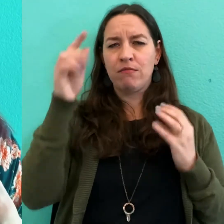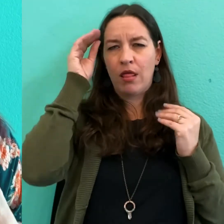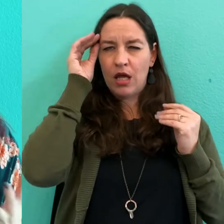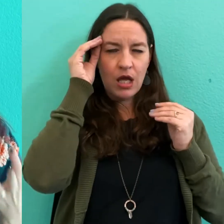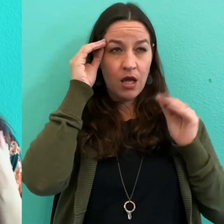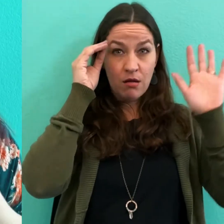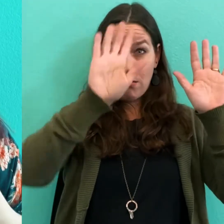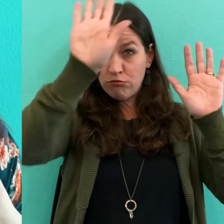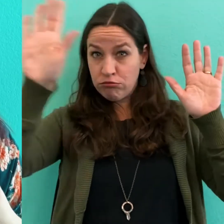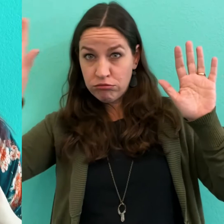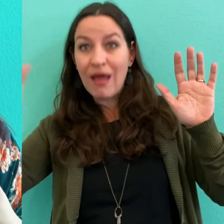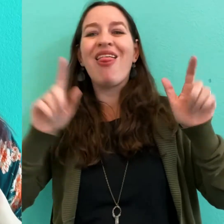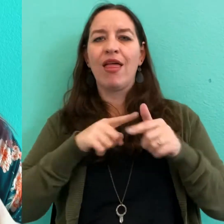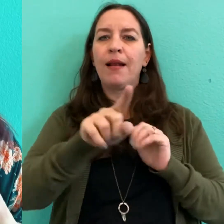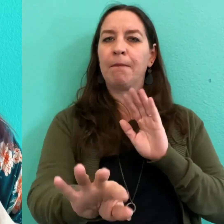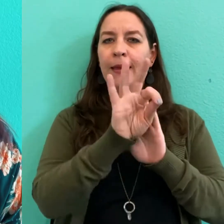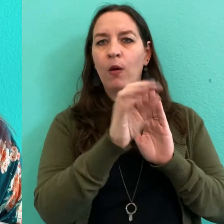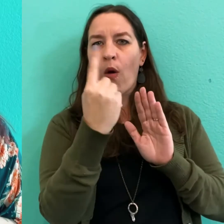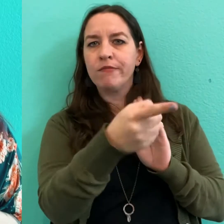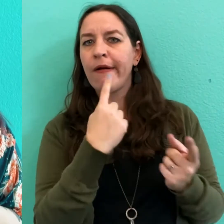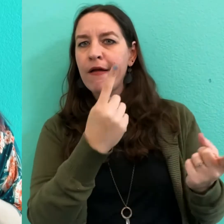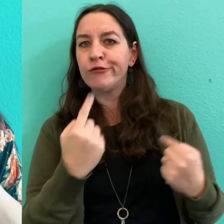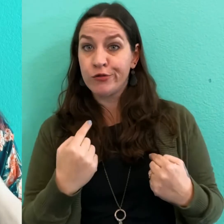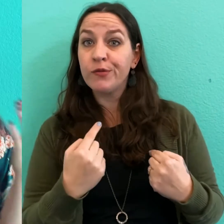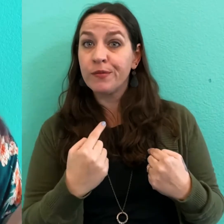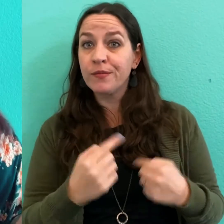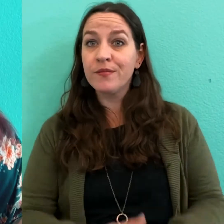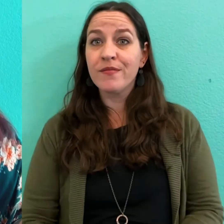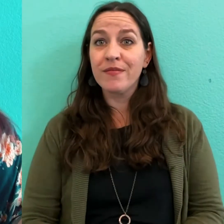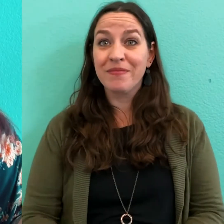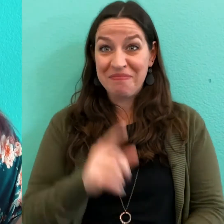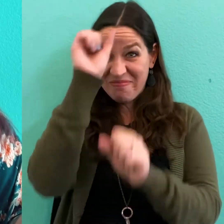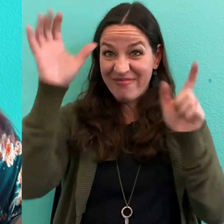their perspective or provide their input. You can imagine that in a classroom.